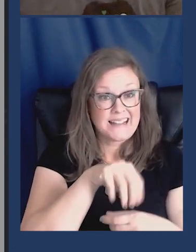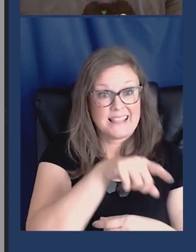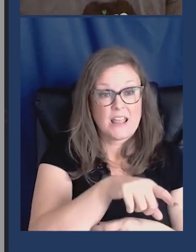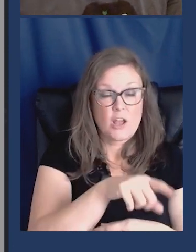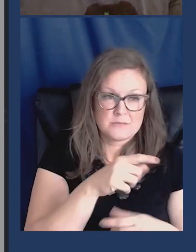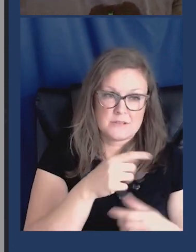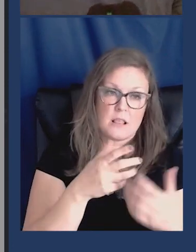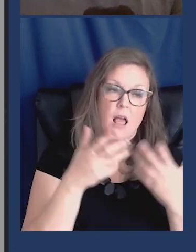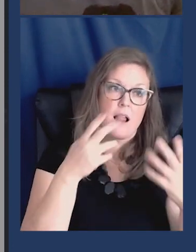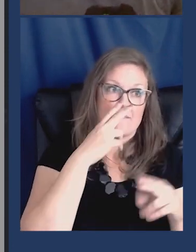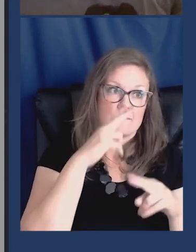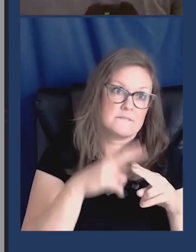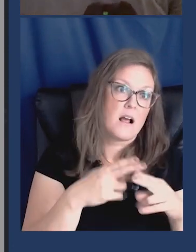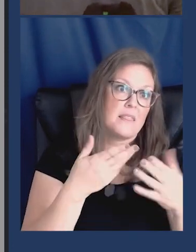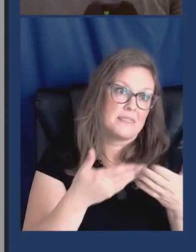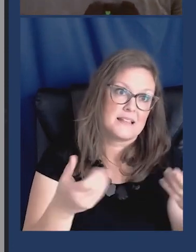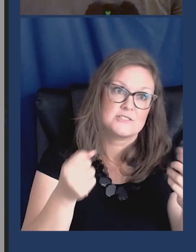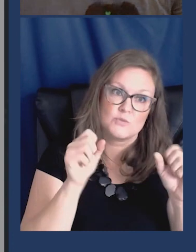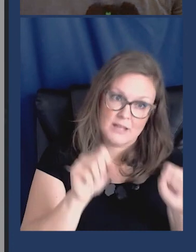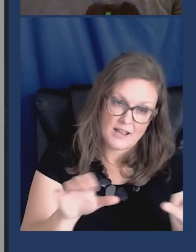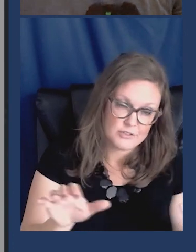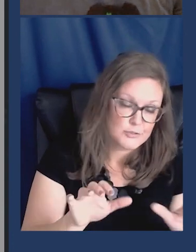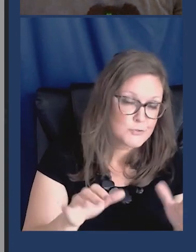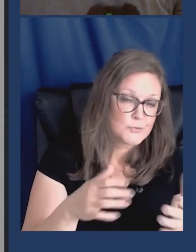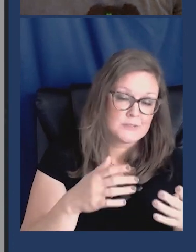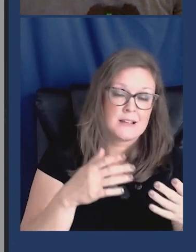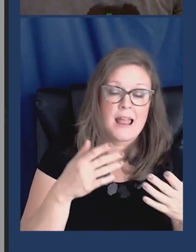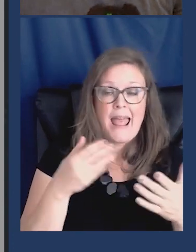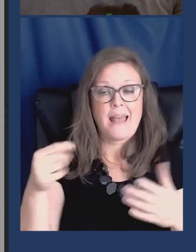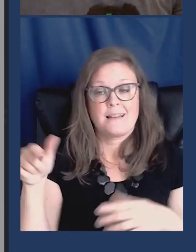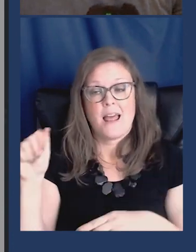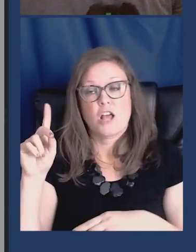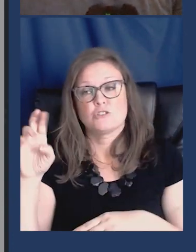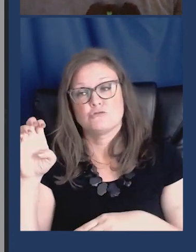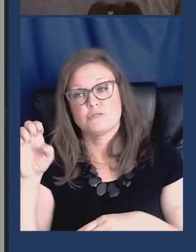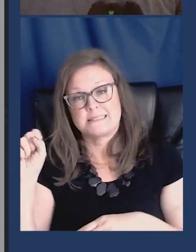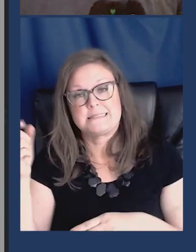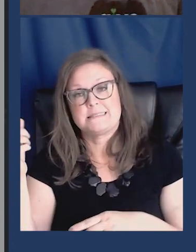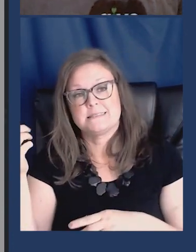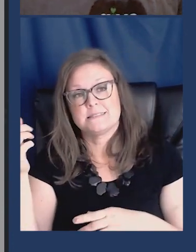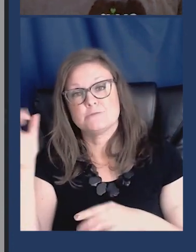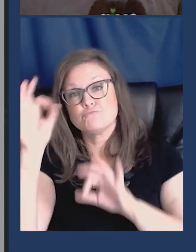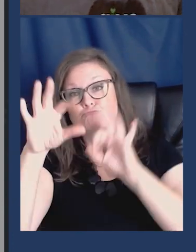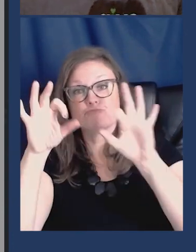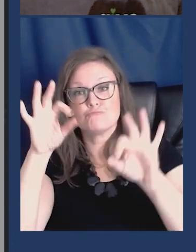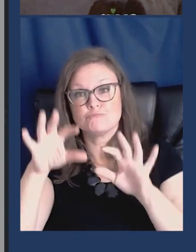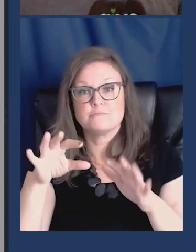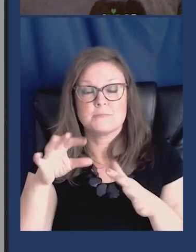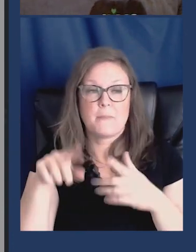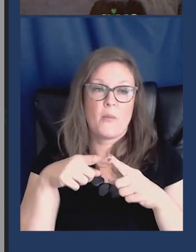Brendan and Andrea hinted at earlier today. All right.